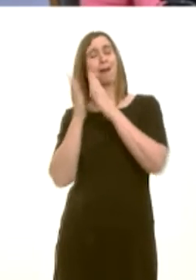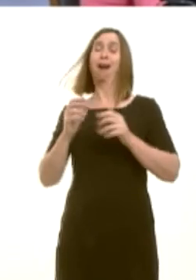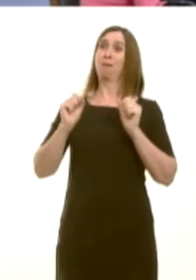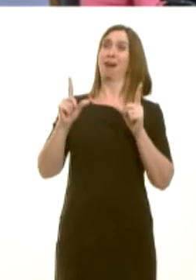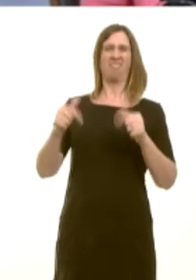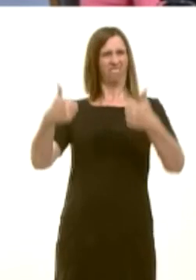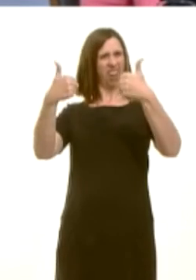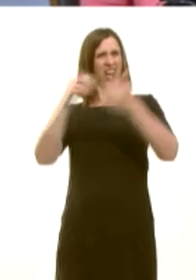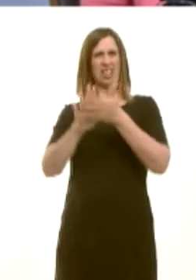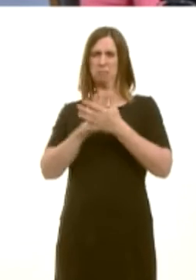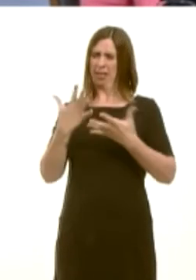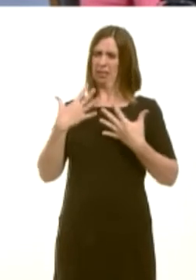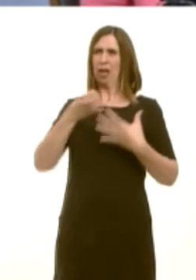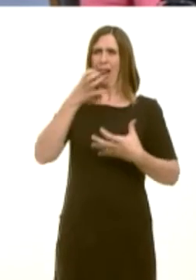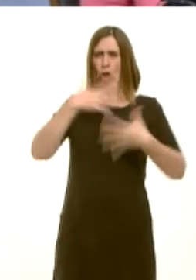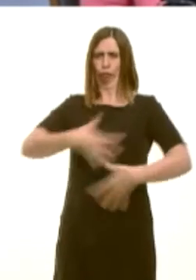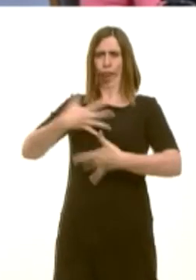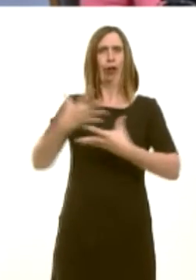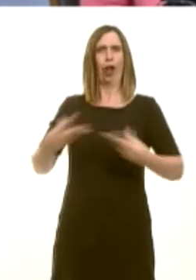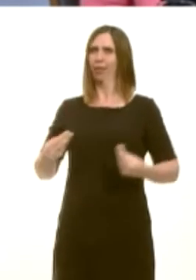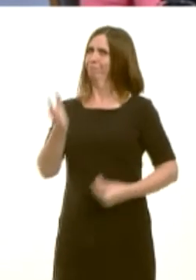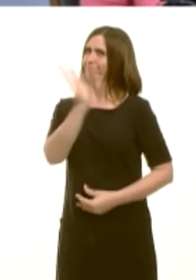would be under the drink-drive limit. I think itís important to continue to press that